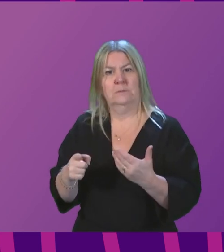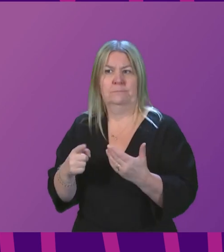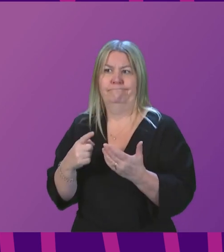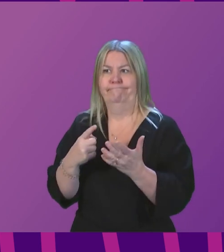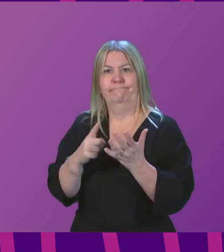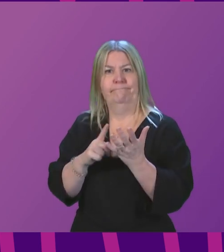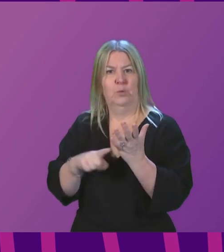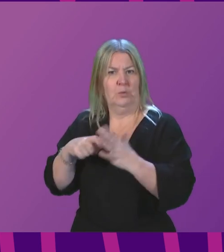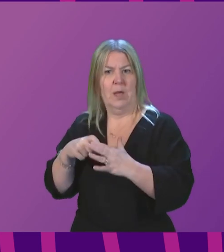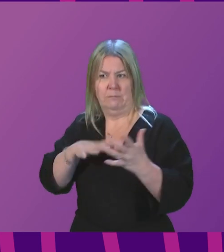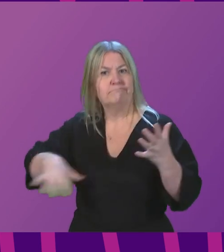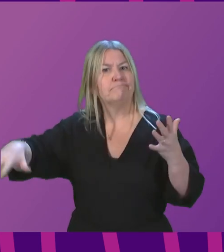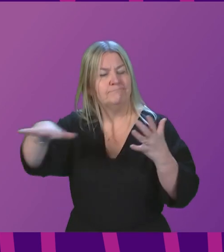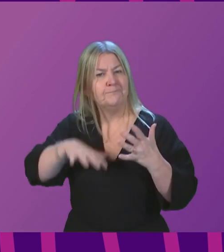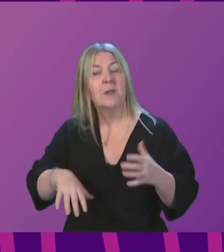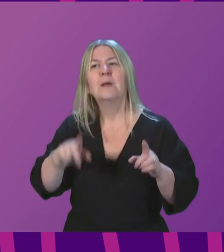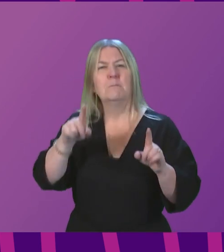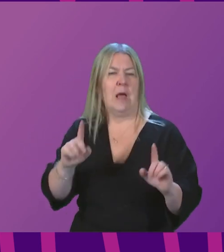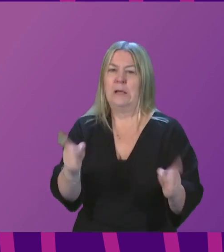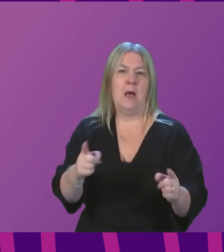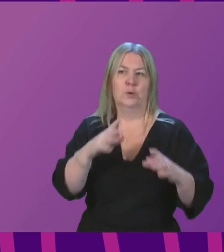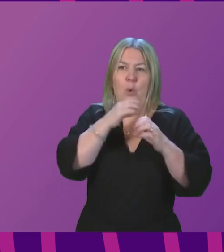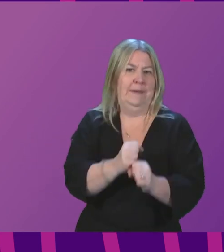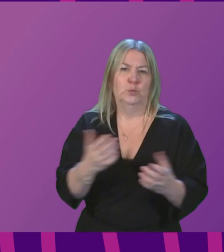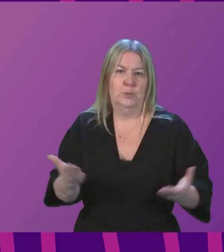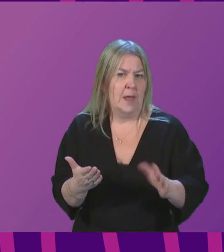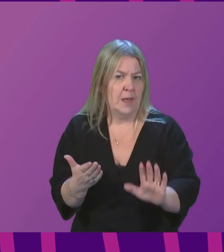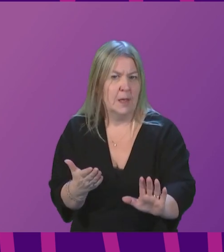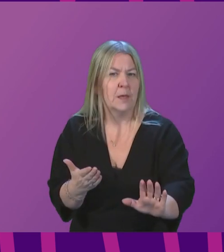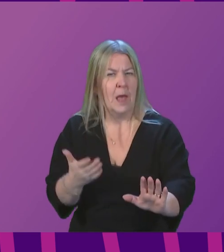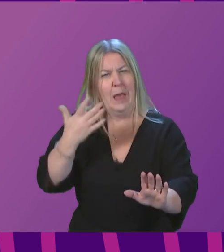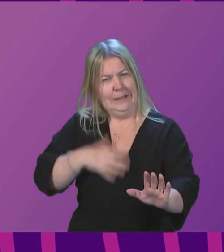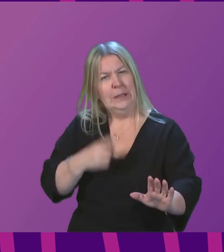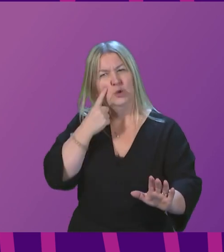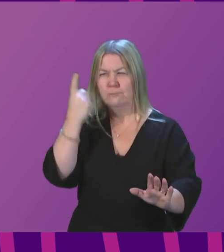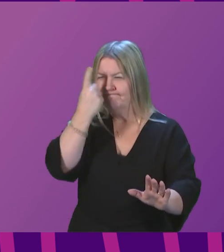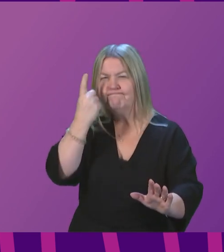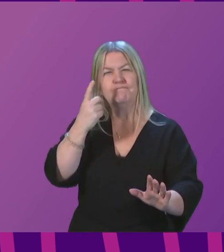I will consider it carefully, but I will not say, before I have had a chance to consider